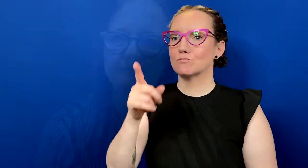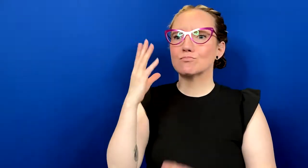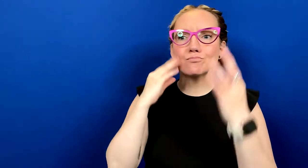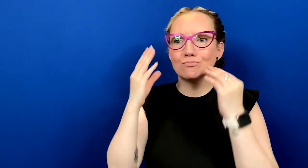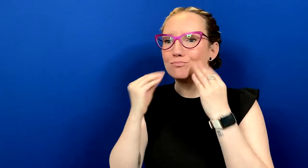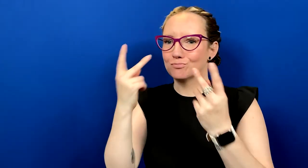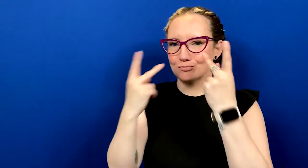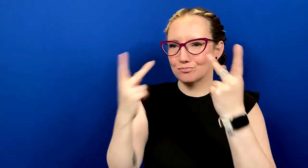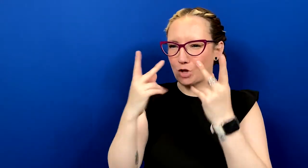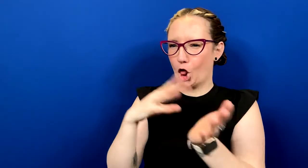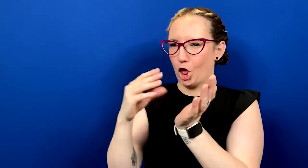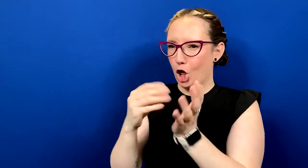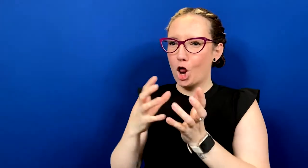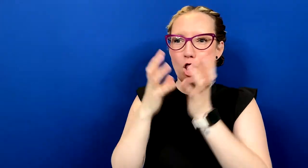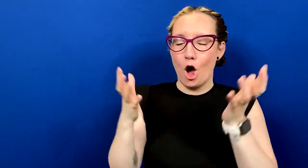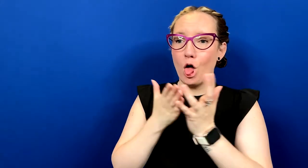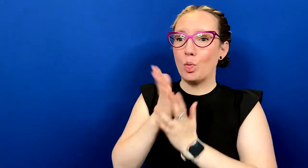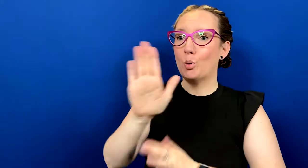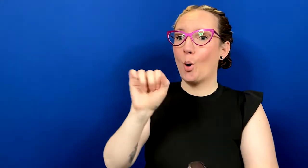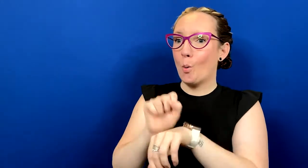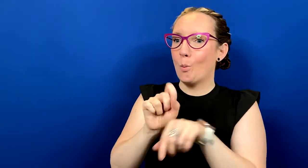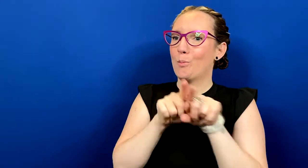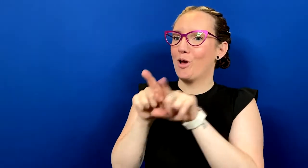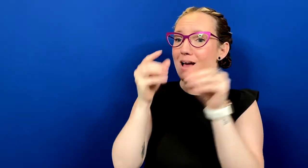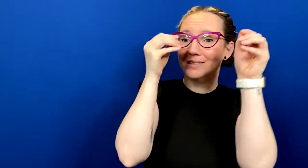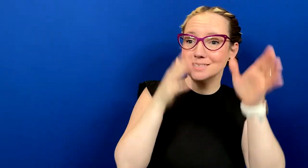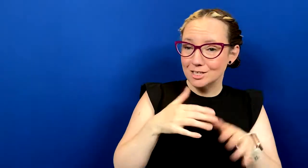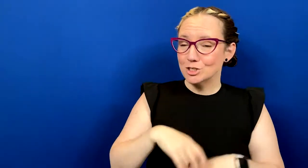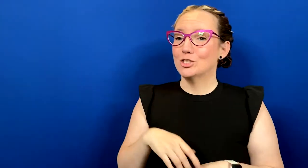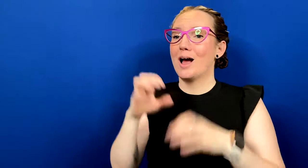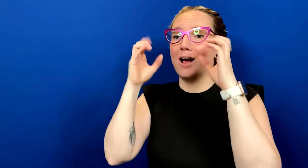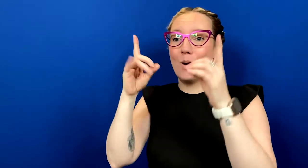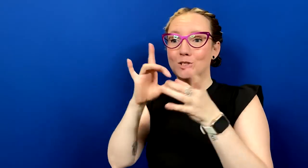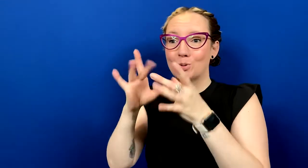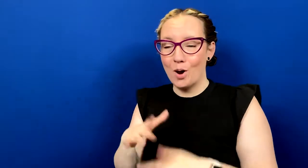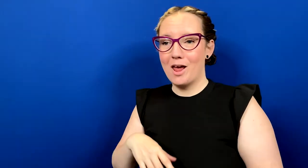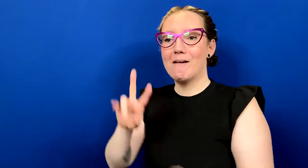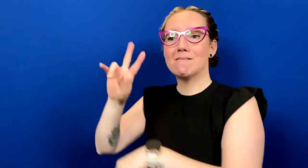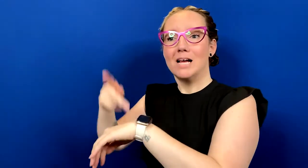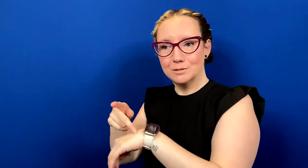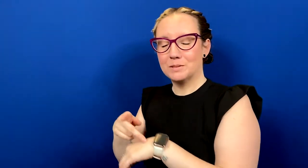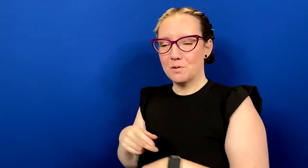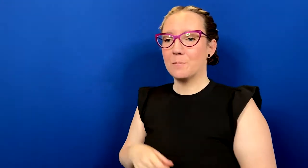You have experienced and learned a lot as a teacher, educational coordinator, and a vice-principal.